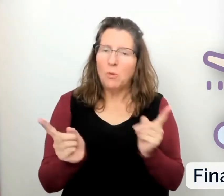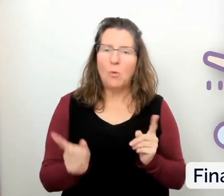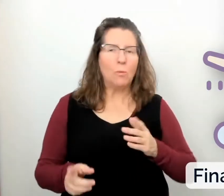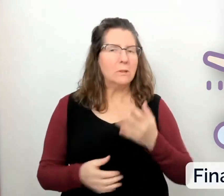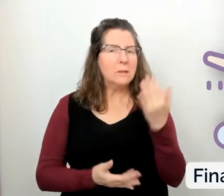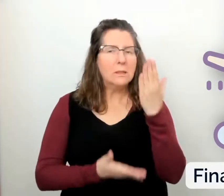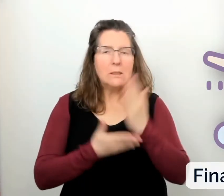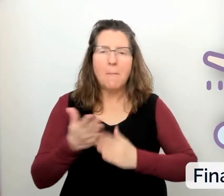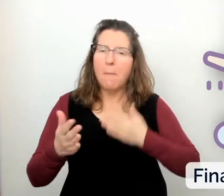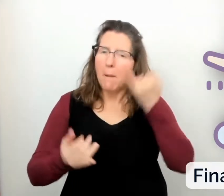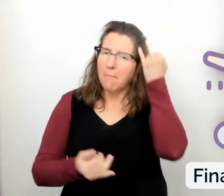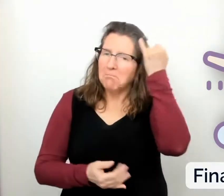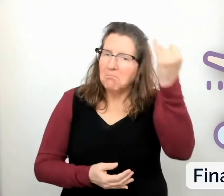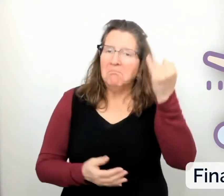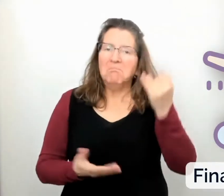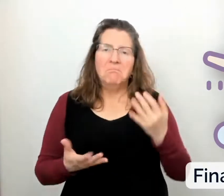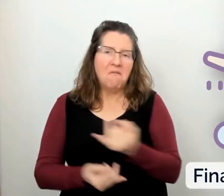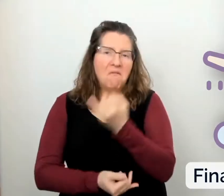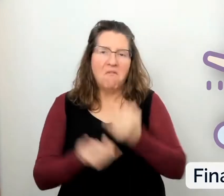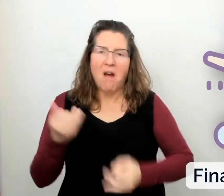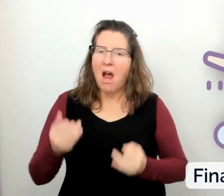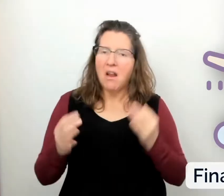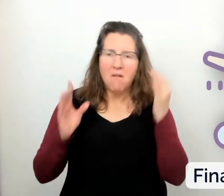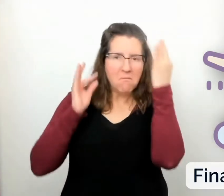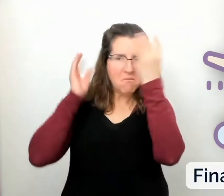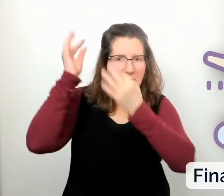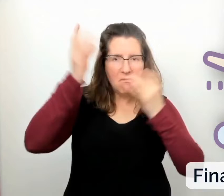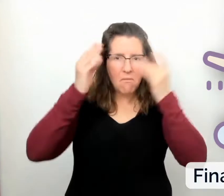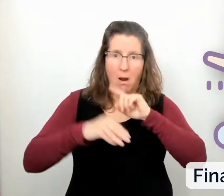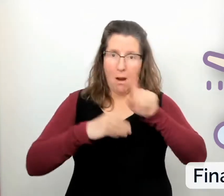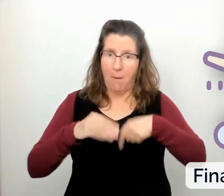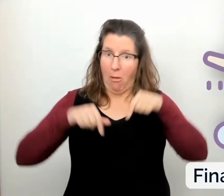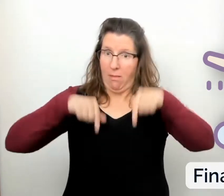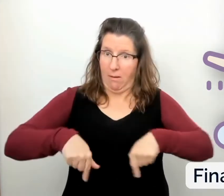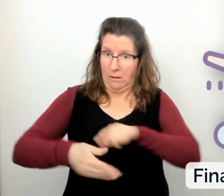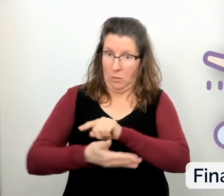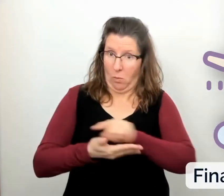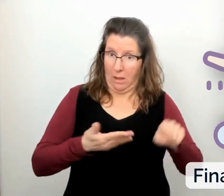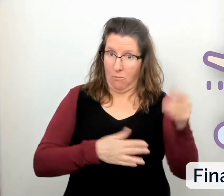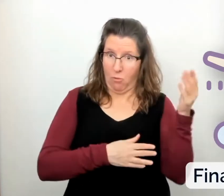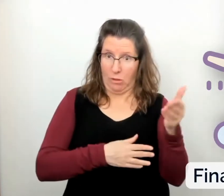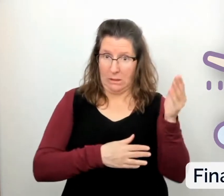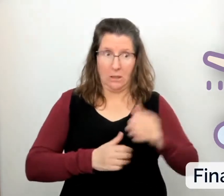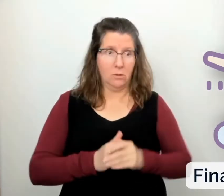I wanted to share with you some thoughts, ideas and additional reflections I've had about this week's material.